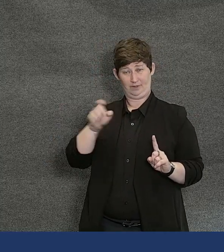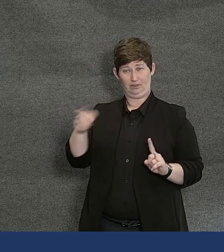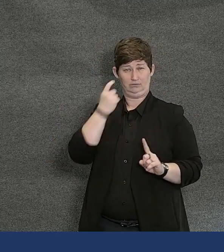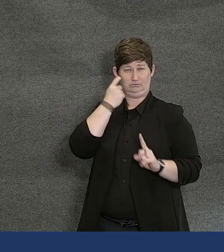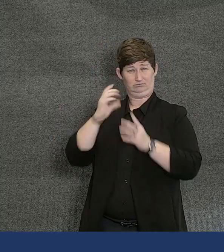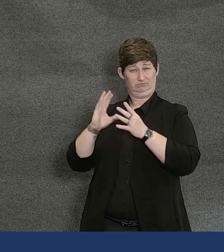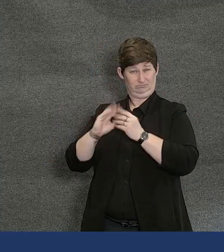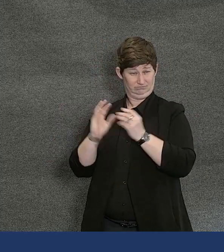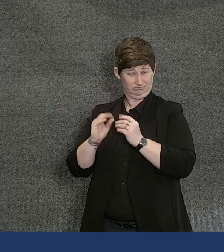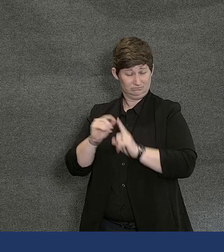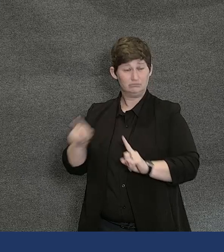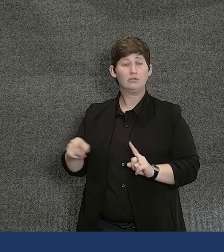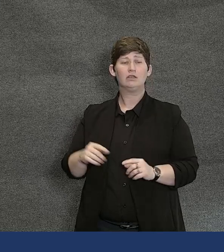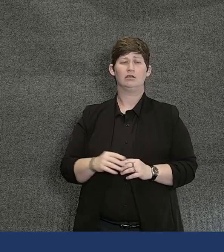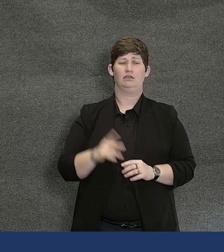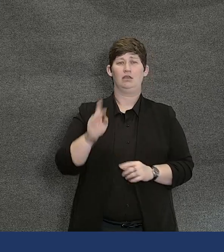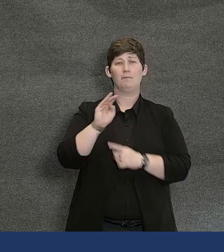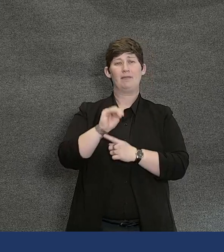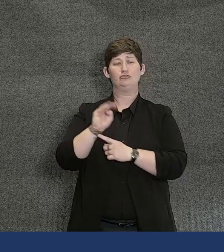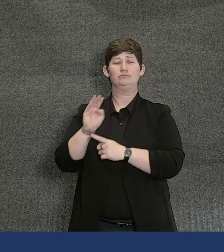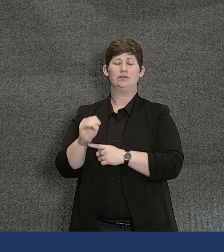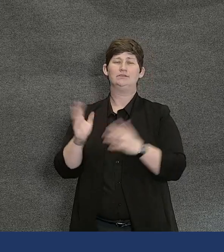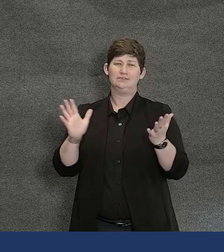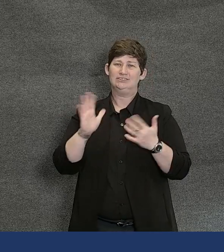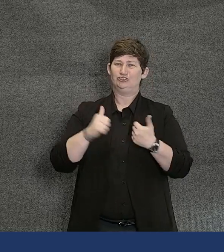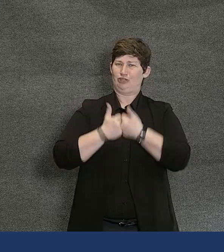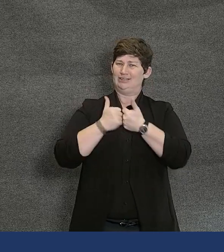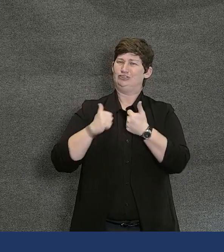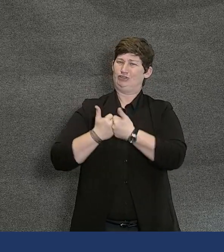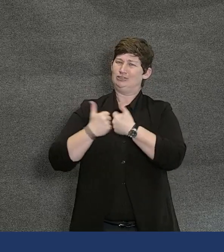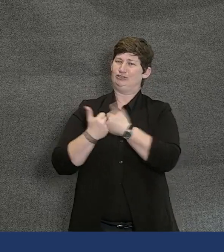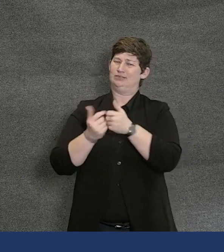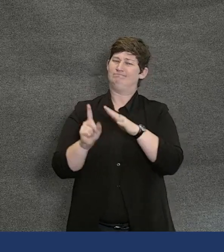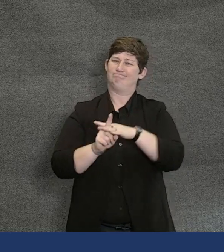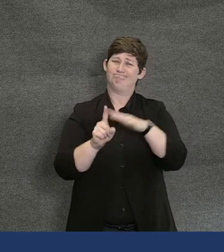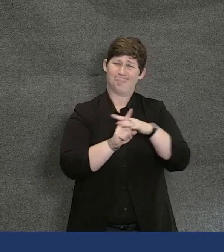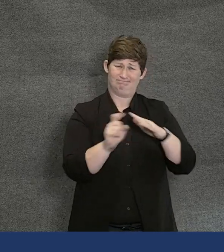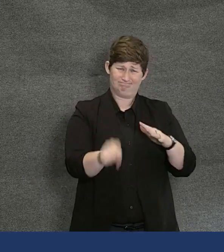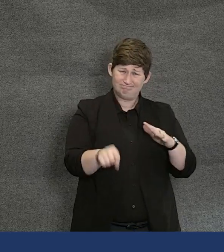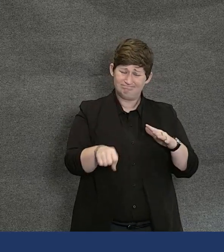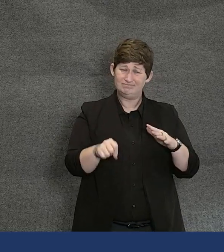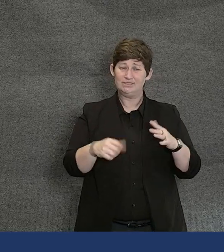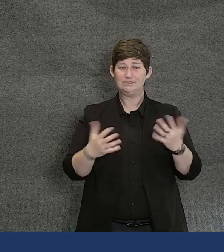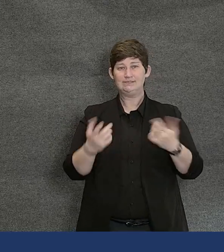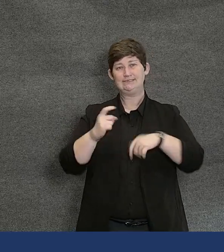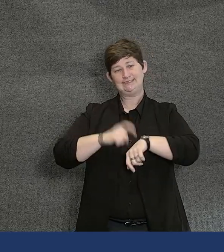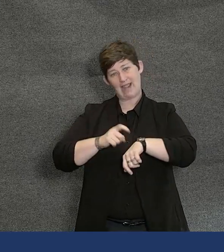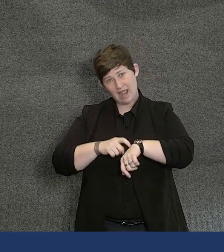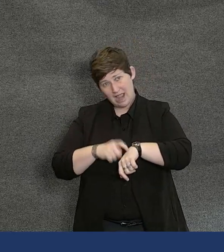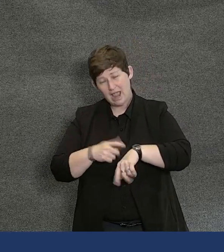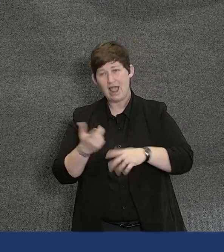I know there's a lot of challenges with Metro Mobility, particularly with timeliness and reliability,